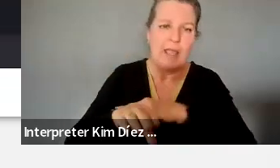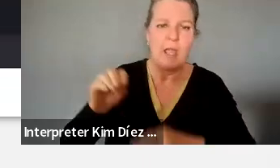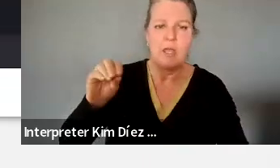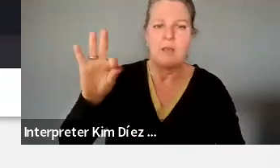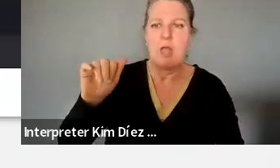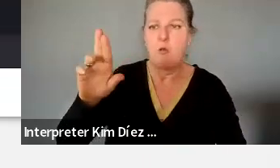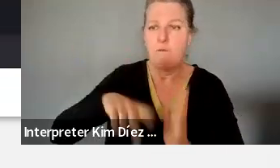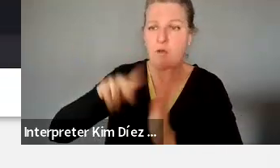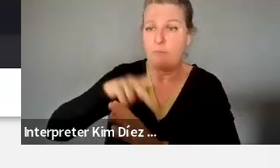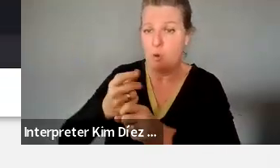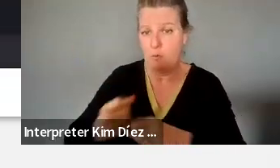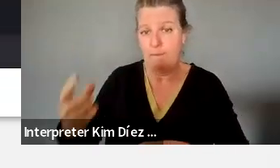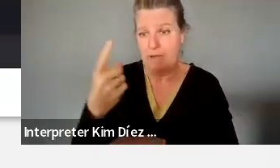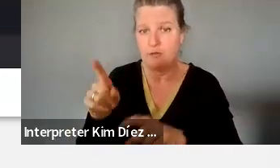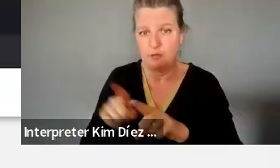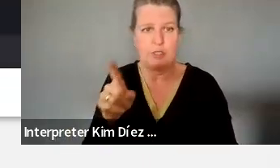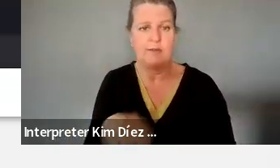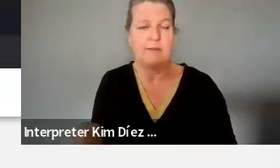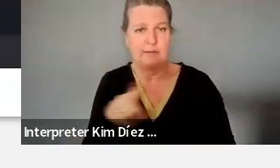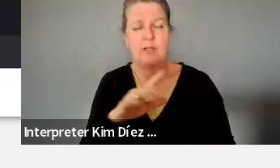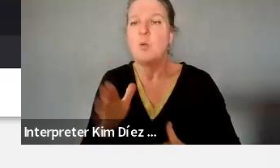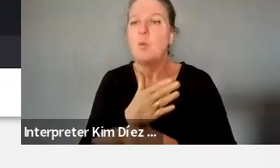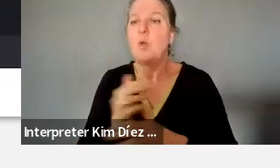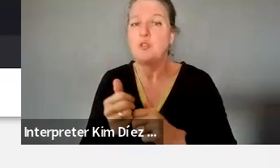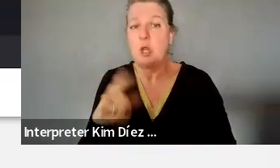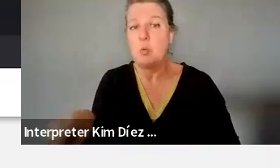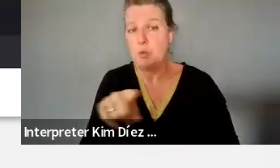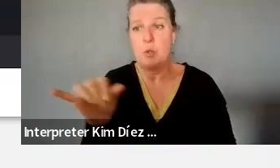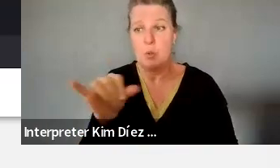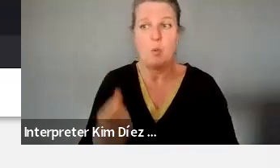as you were, we shared these with you as well last fall.